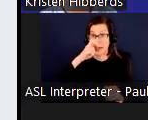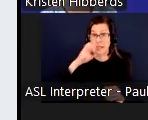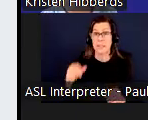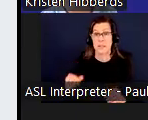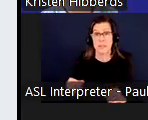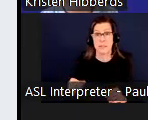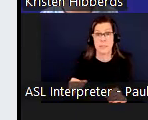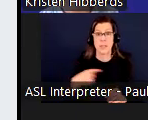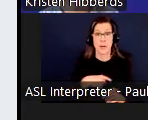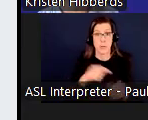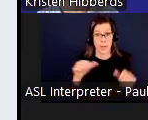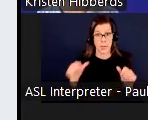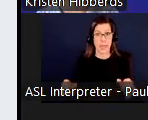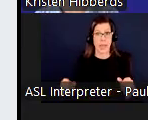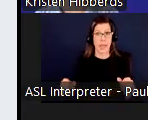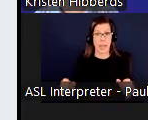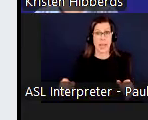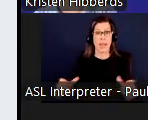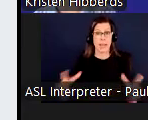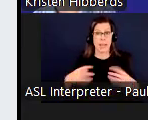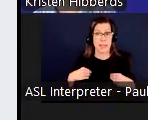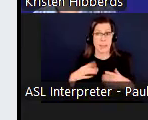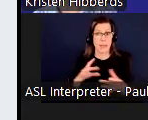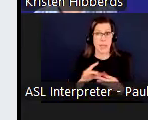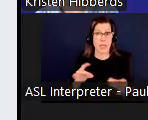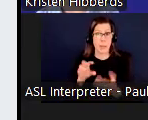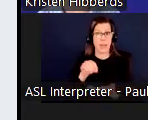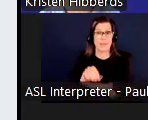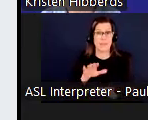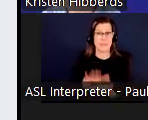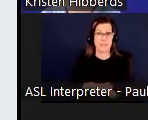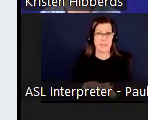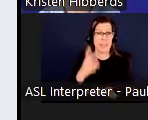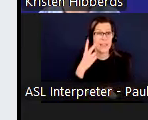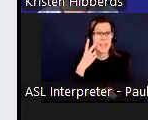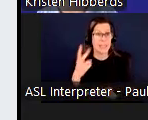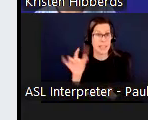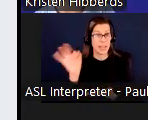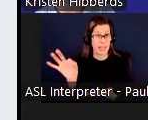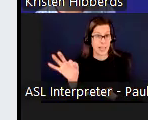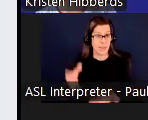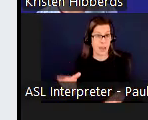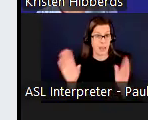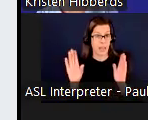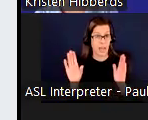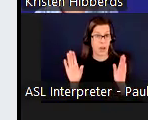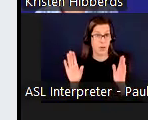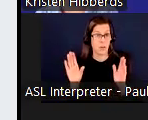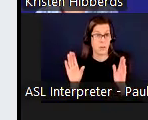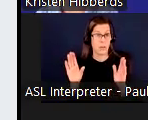We can definitely take that comment and see if it's allowable. OK.